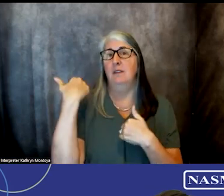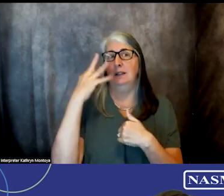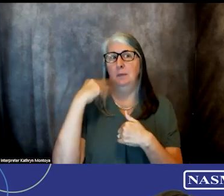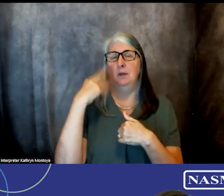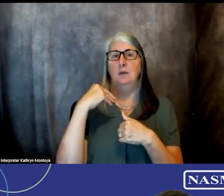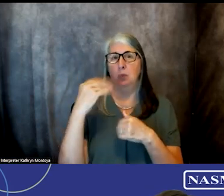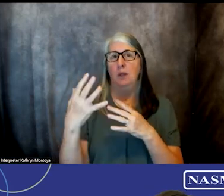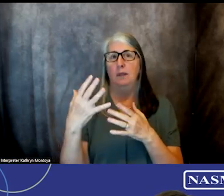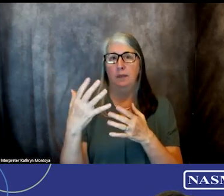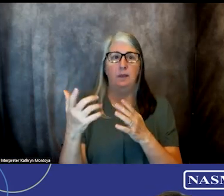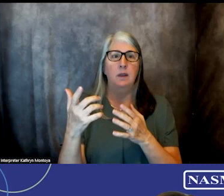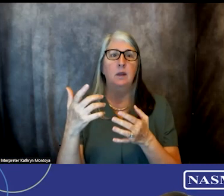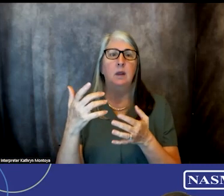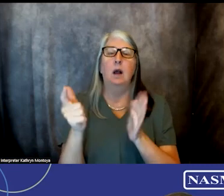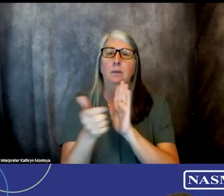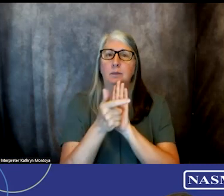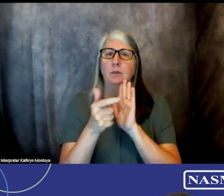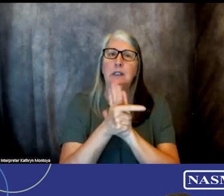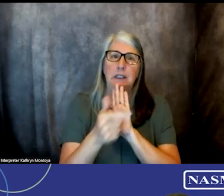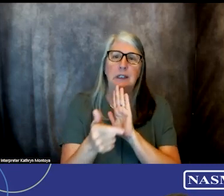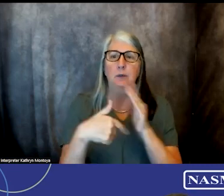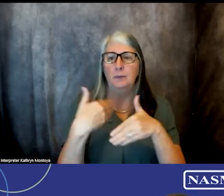TALK ABOUT IS THE PEER CERTIFICATION PROCESS.